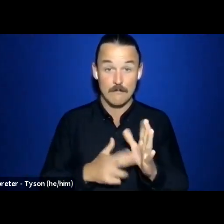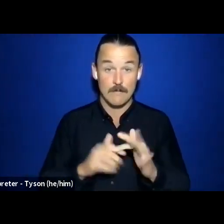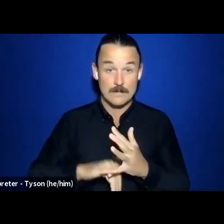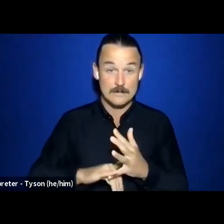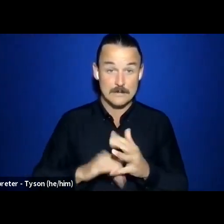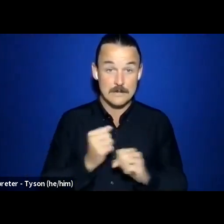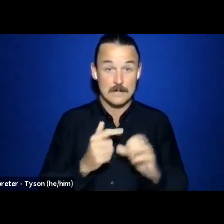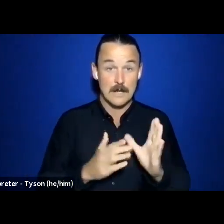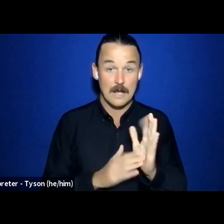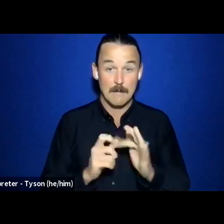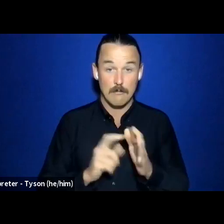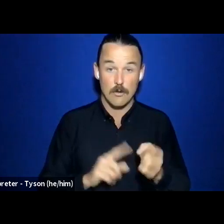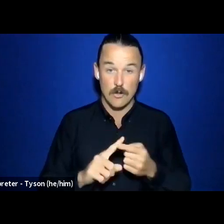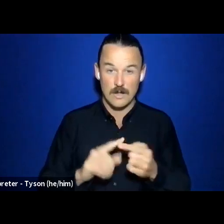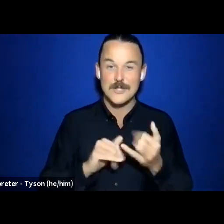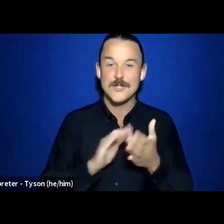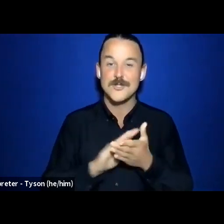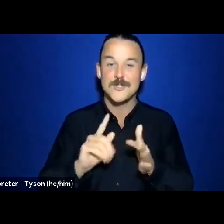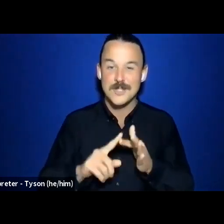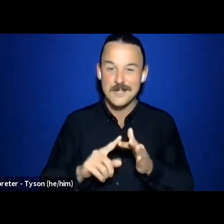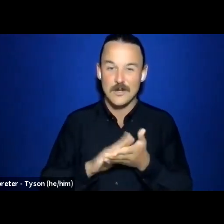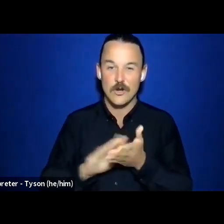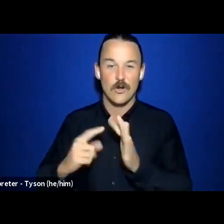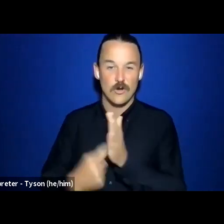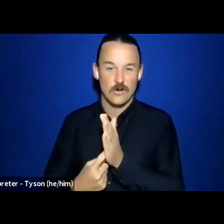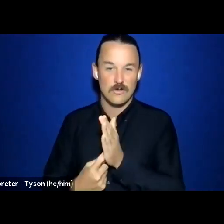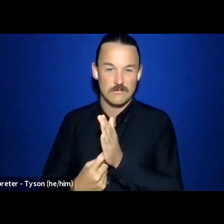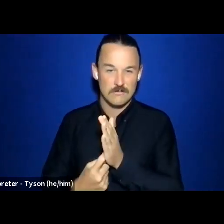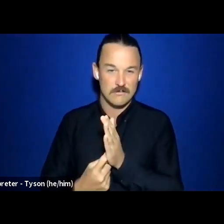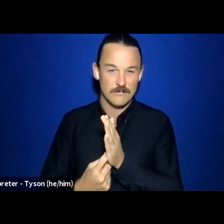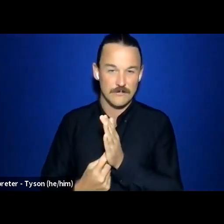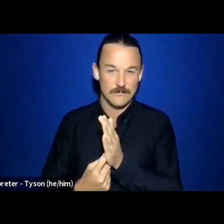gamble.